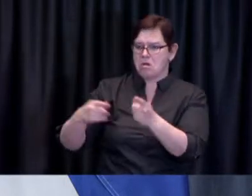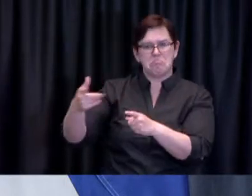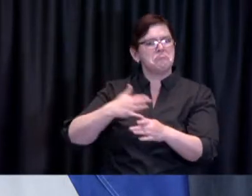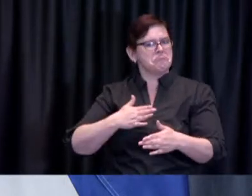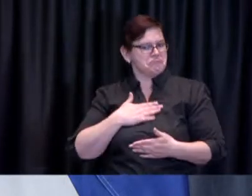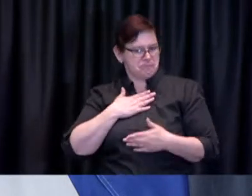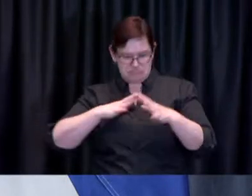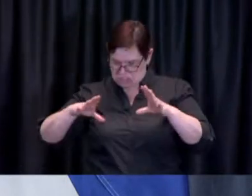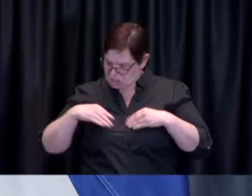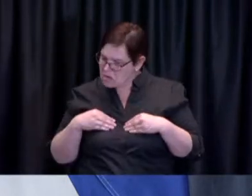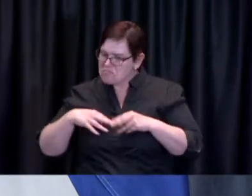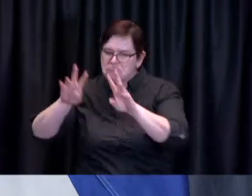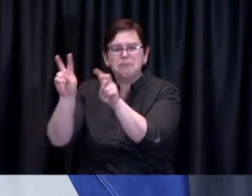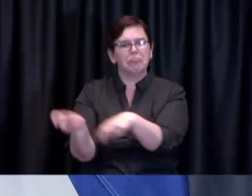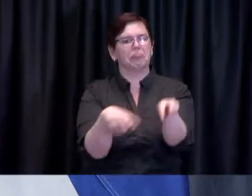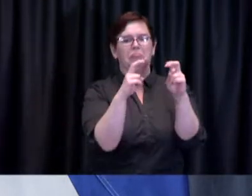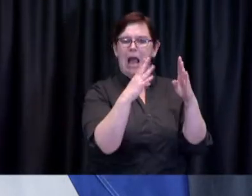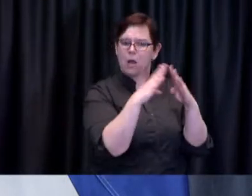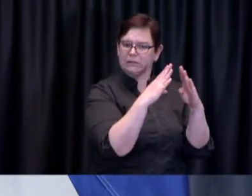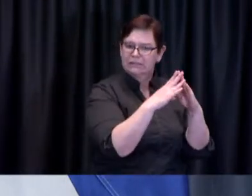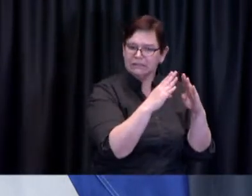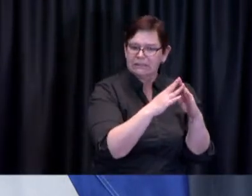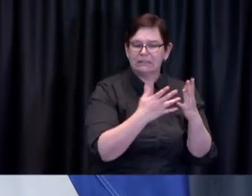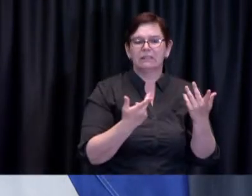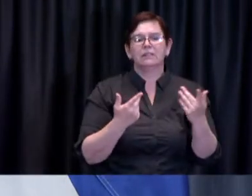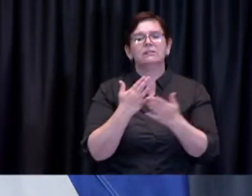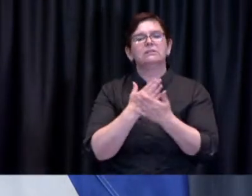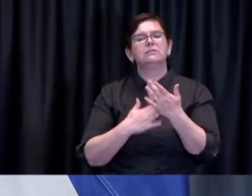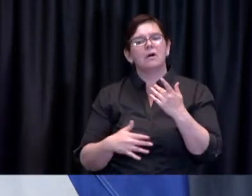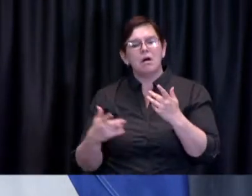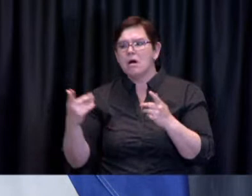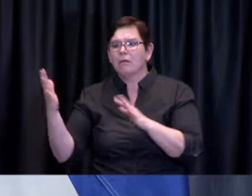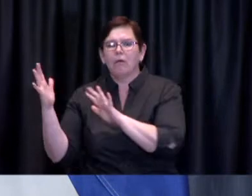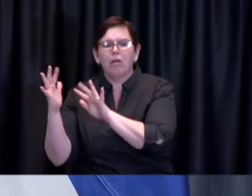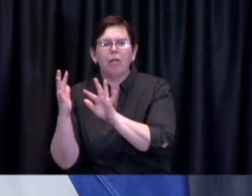seemed to be many more people materialized there and they engaged in activities that resulted in